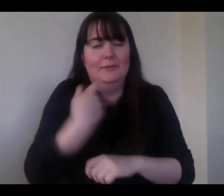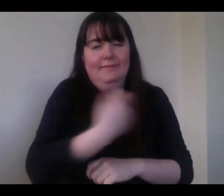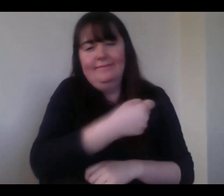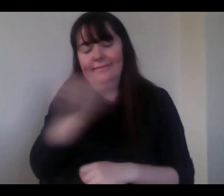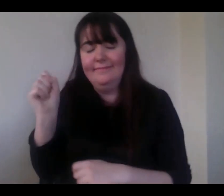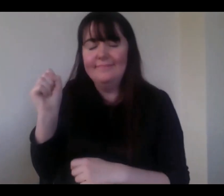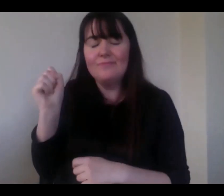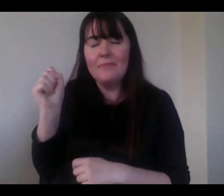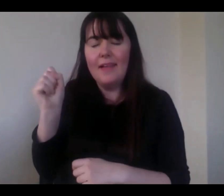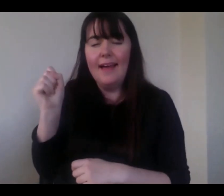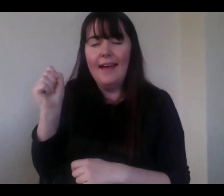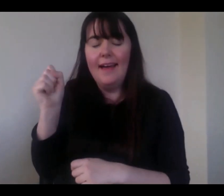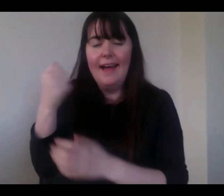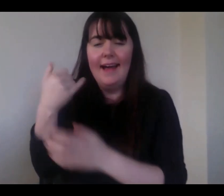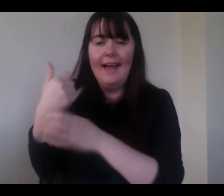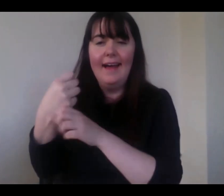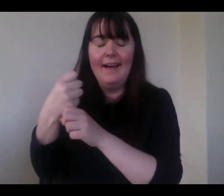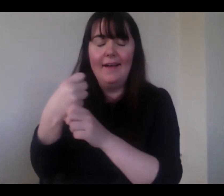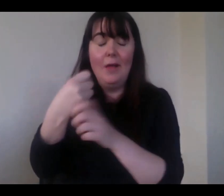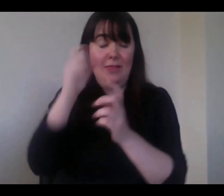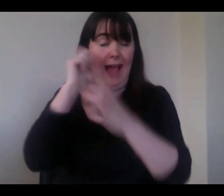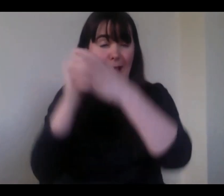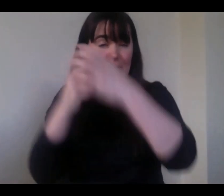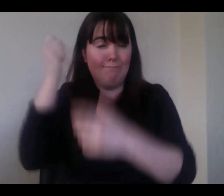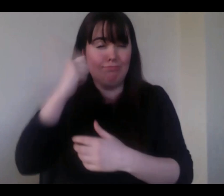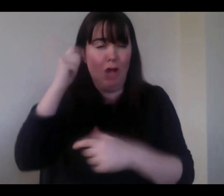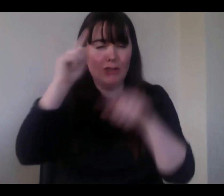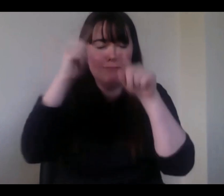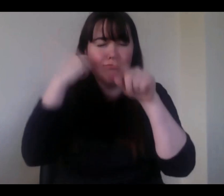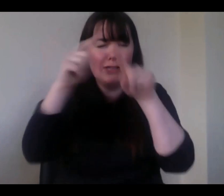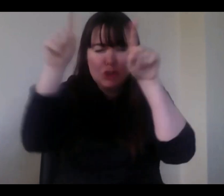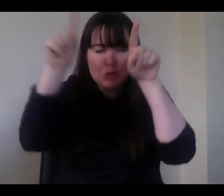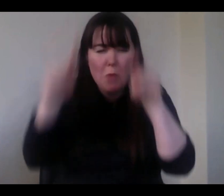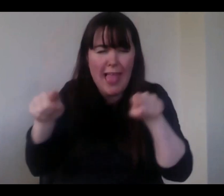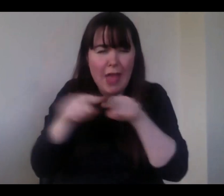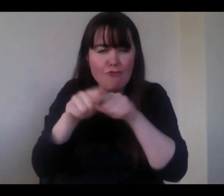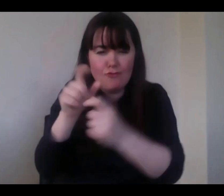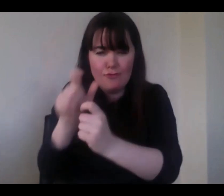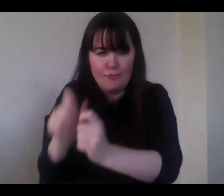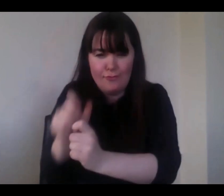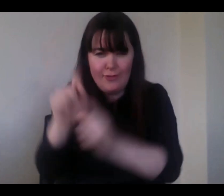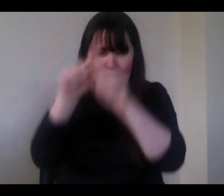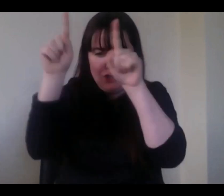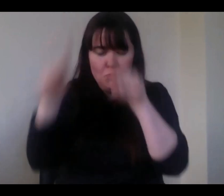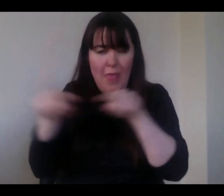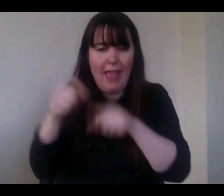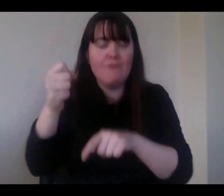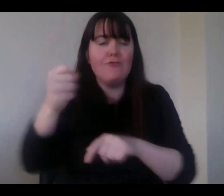it again and we turned the hairbrushes around as they were white hair brushes with the rectangular